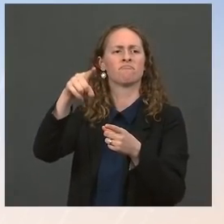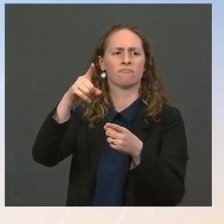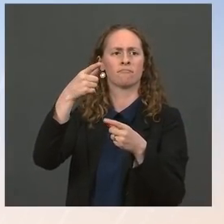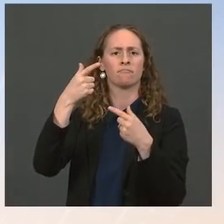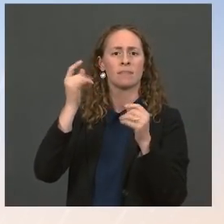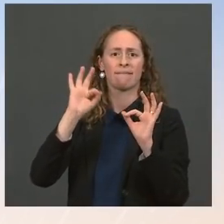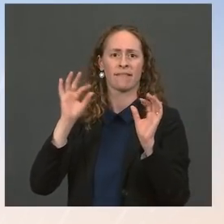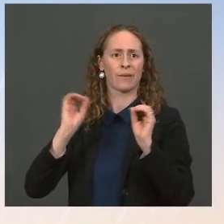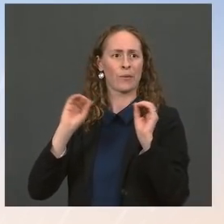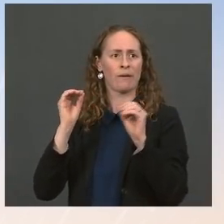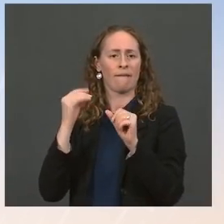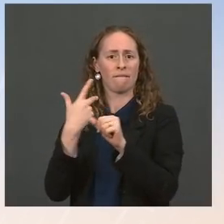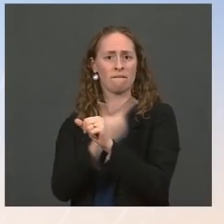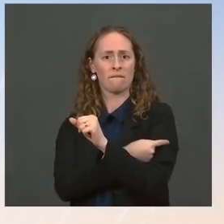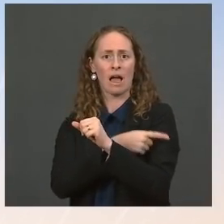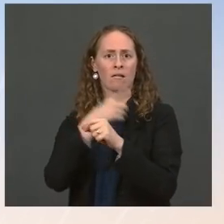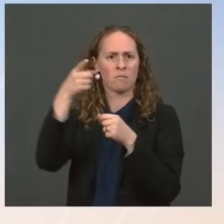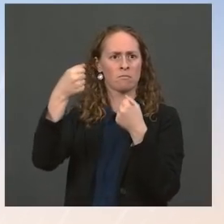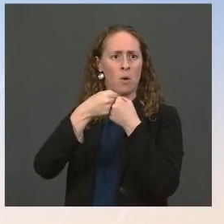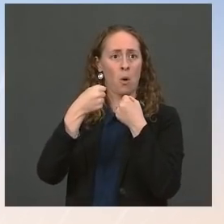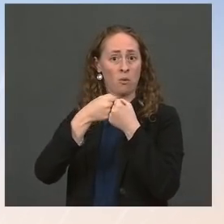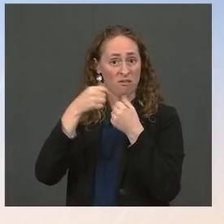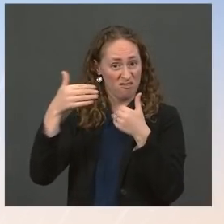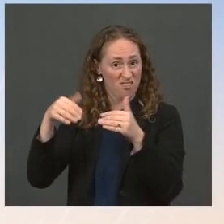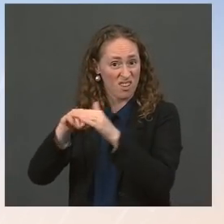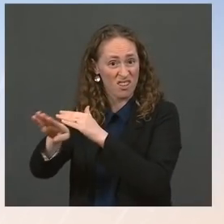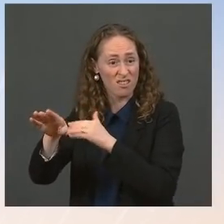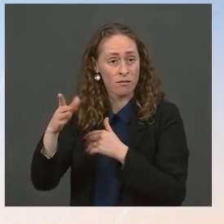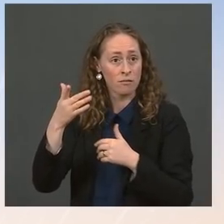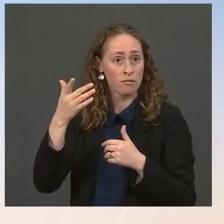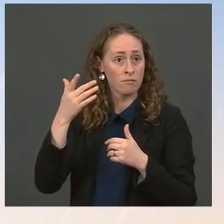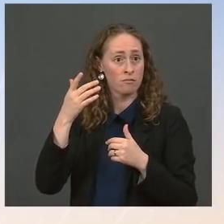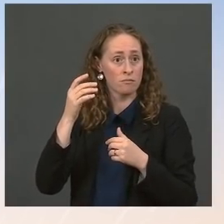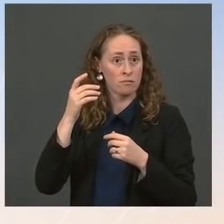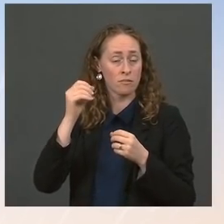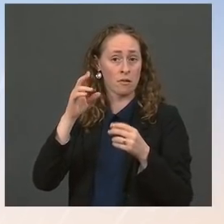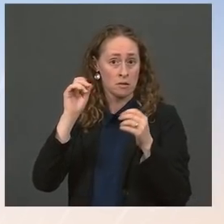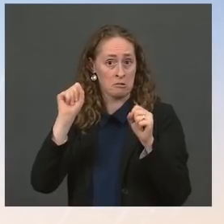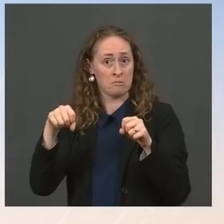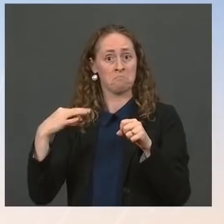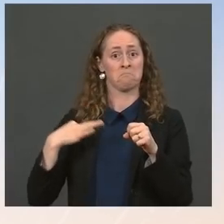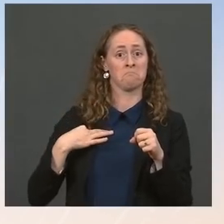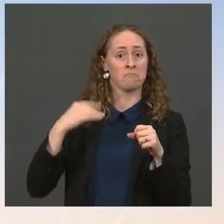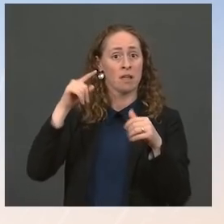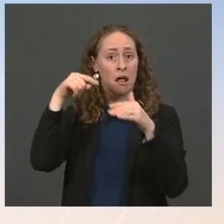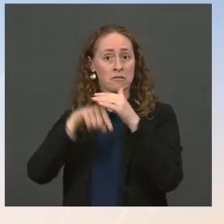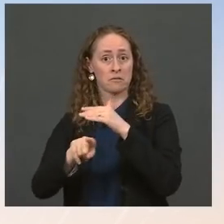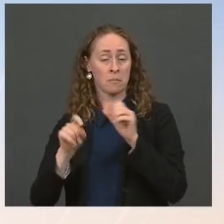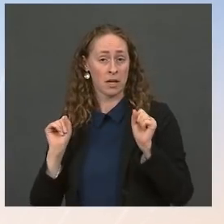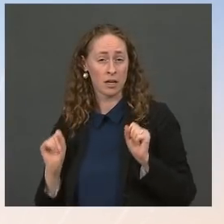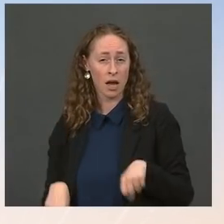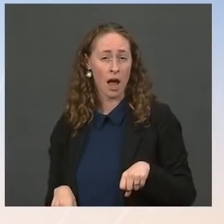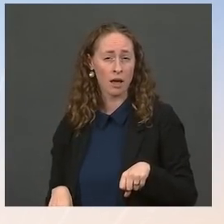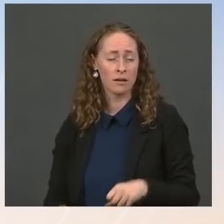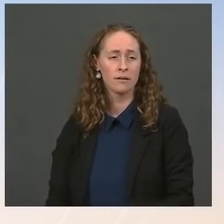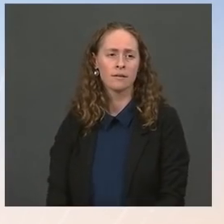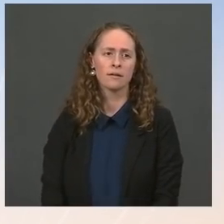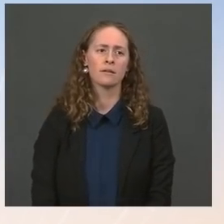Ms. Psaki: This is -- the Title 19, different from Title 42. So, Title 19 applies to individuals